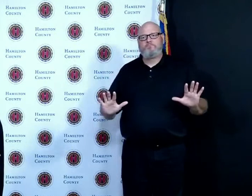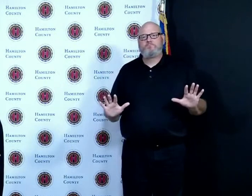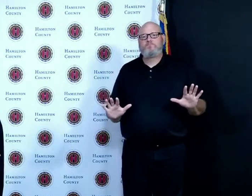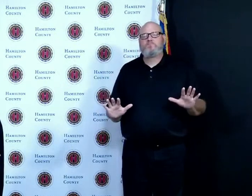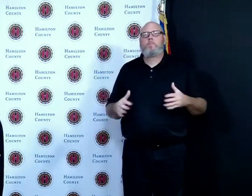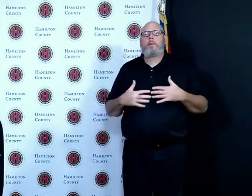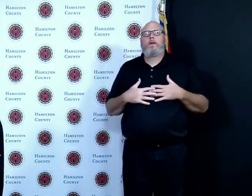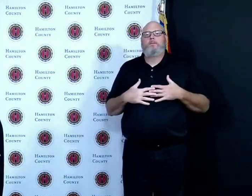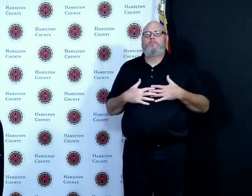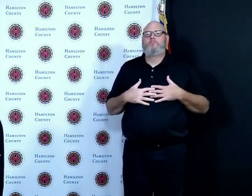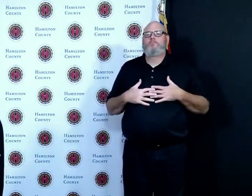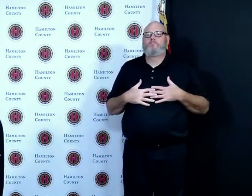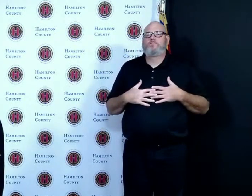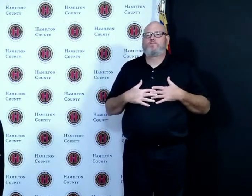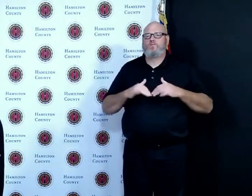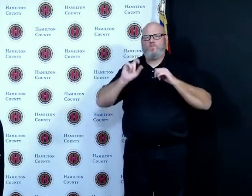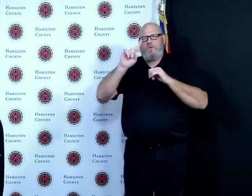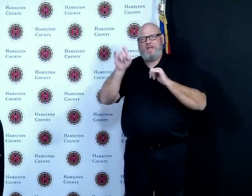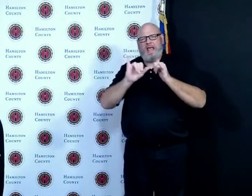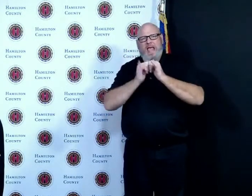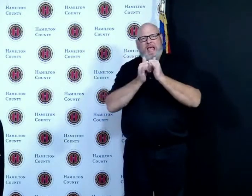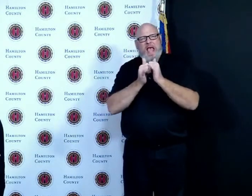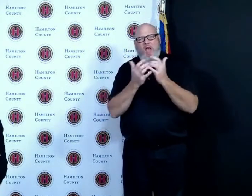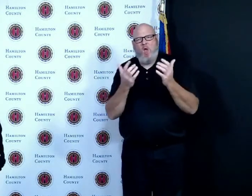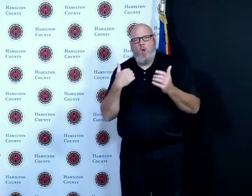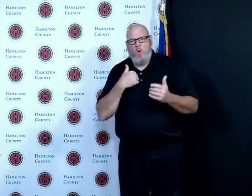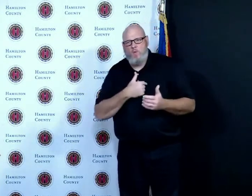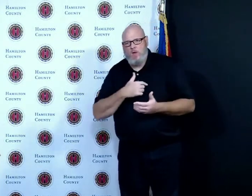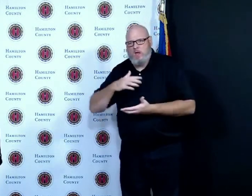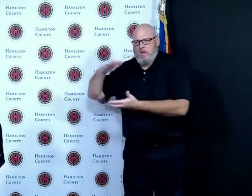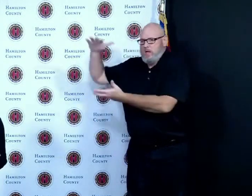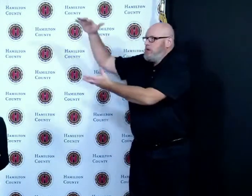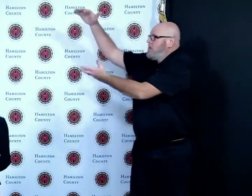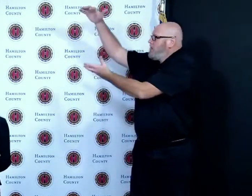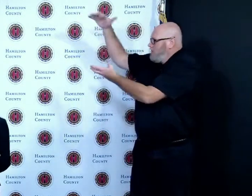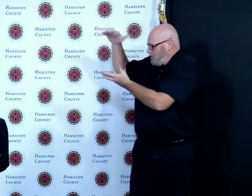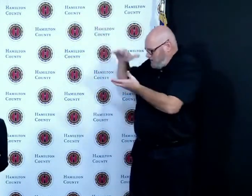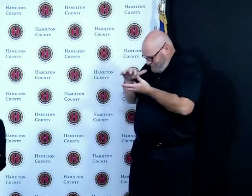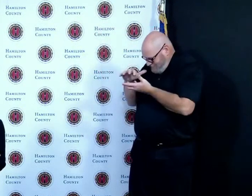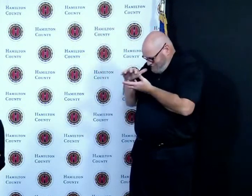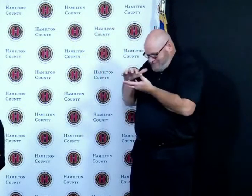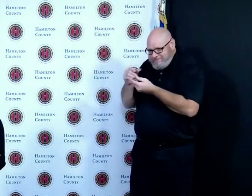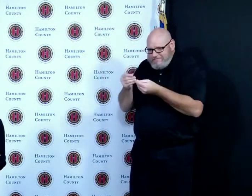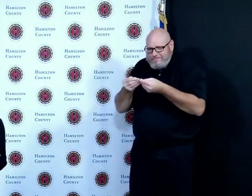decided that we're going to have wide distribution and many many partners in each of the counties and